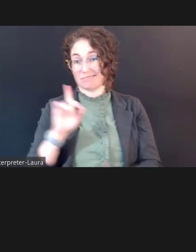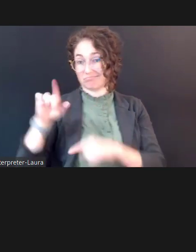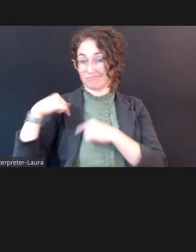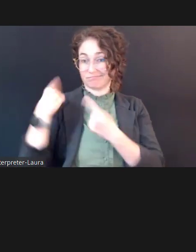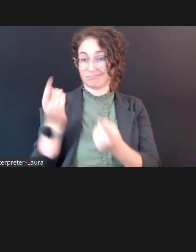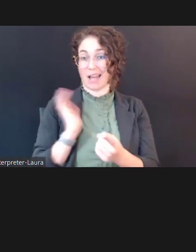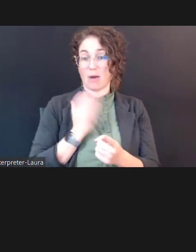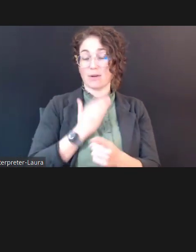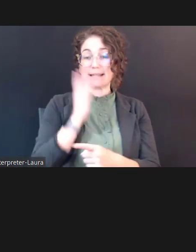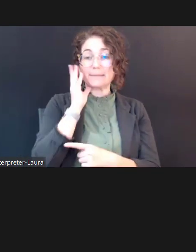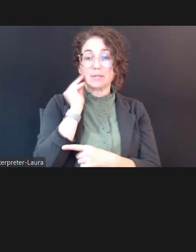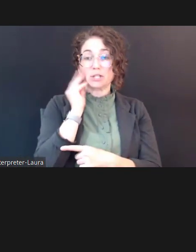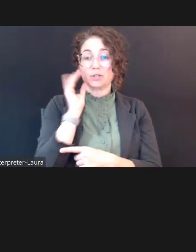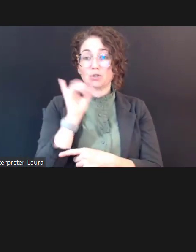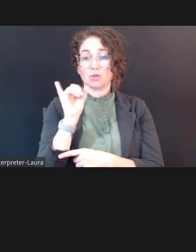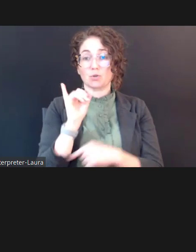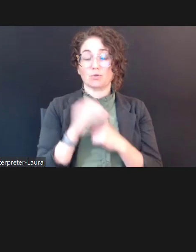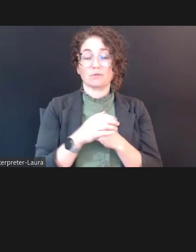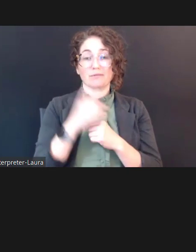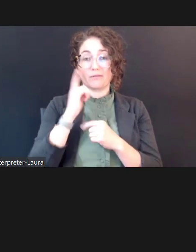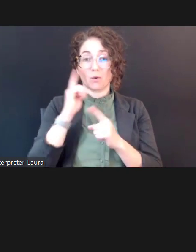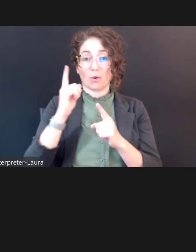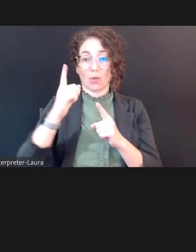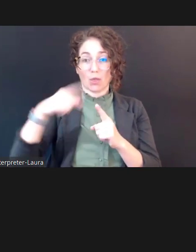In those instance, OAE screening who you would be the preferred method for these children.